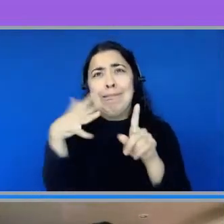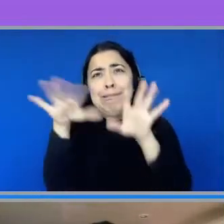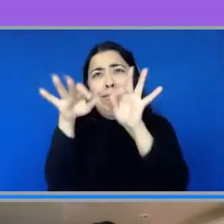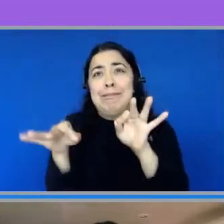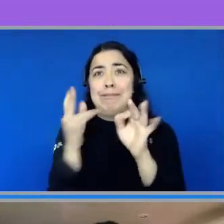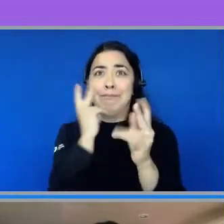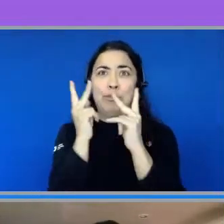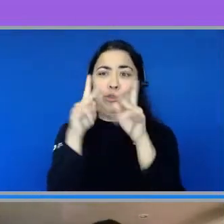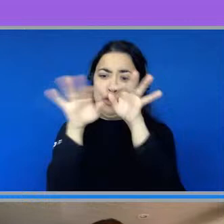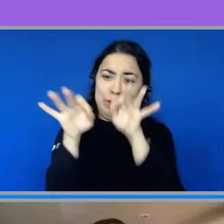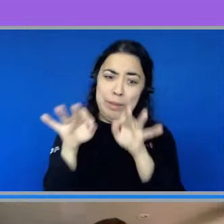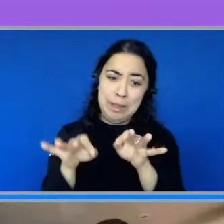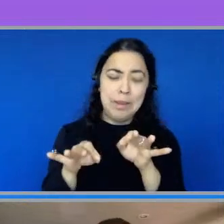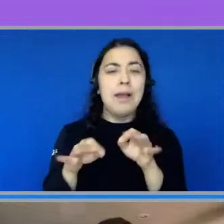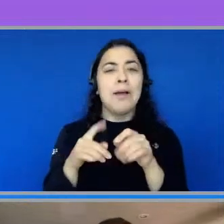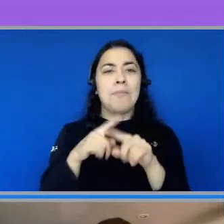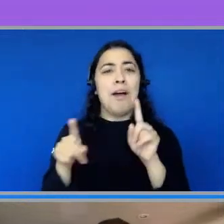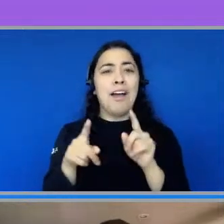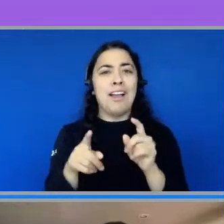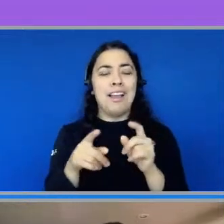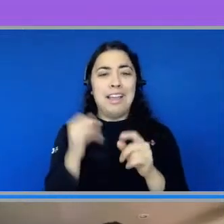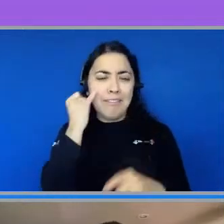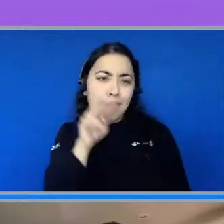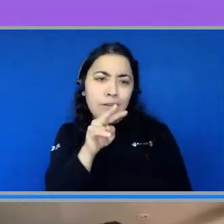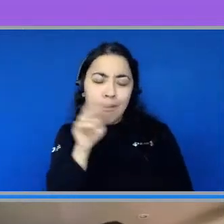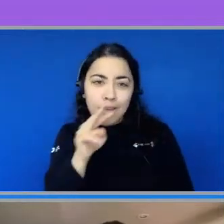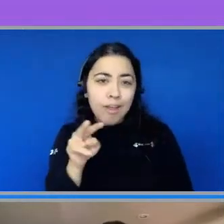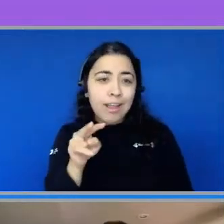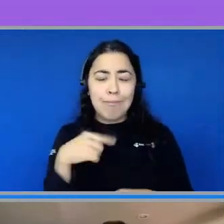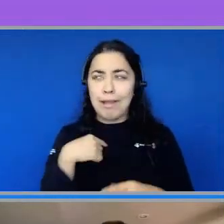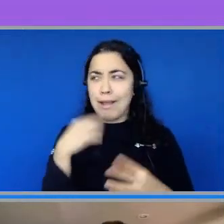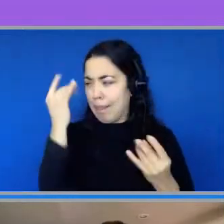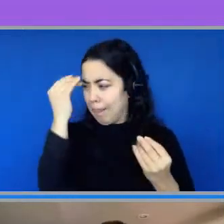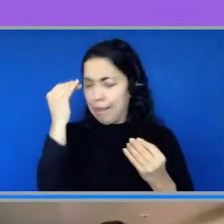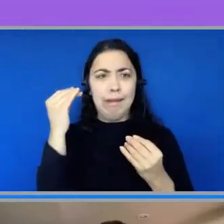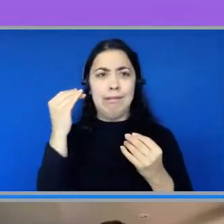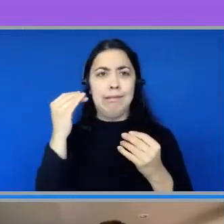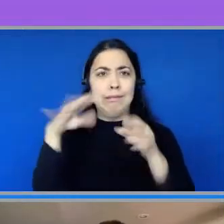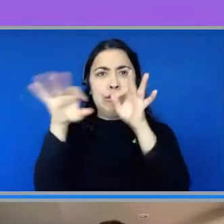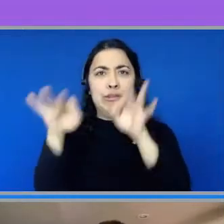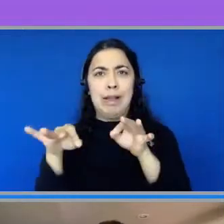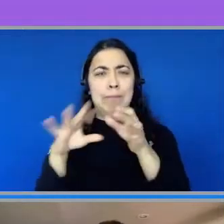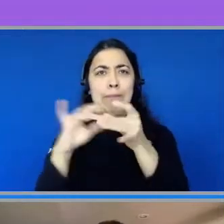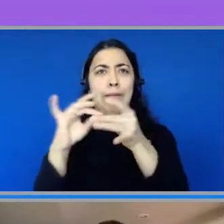But it's definitely a difficult